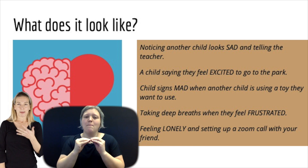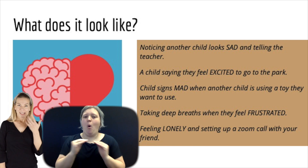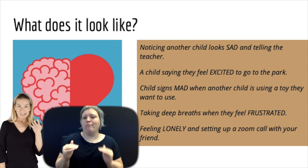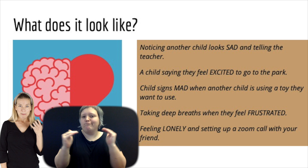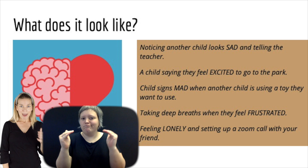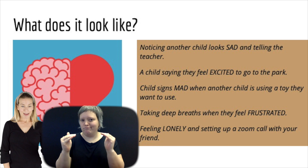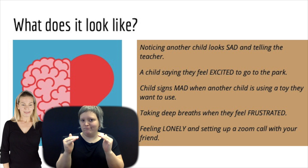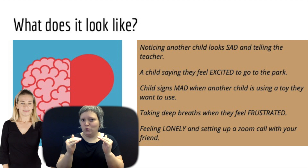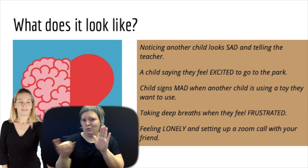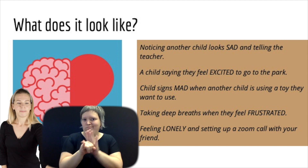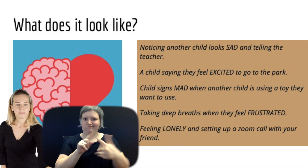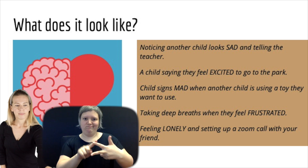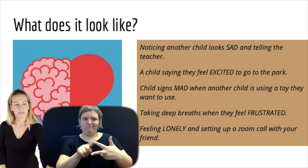might sign mad.